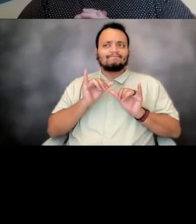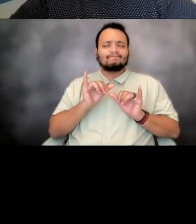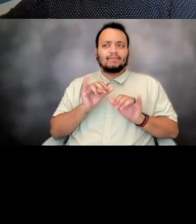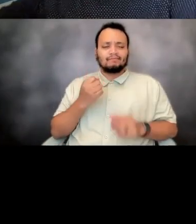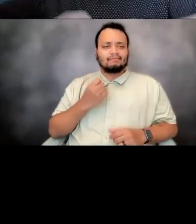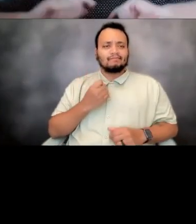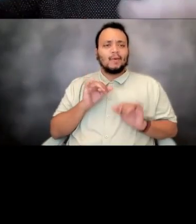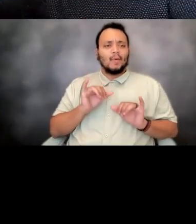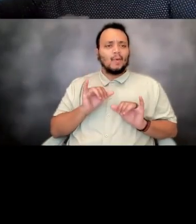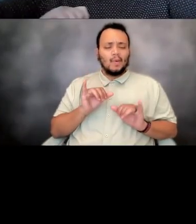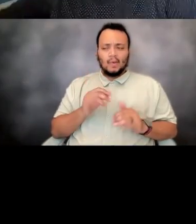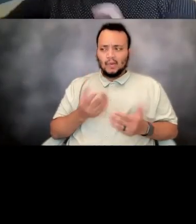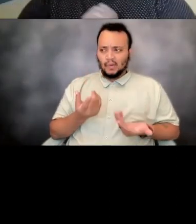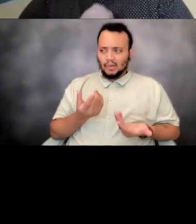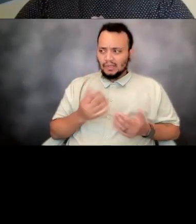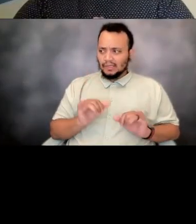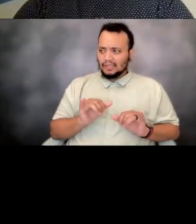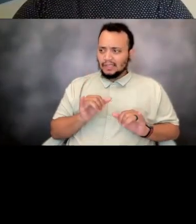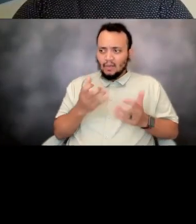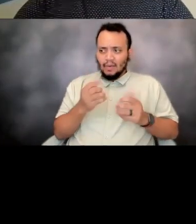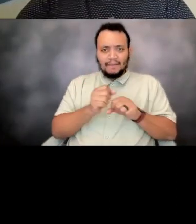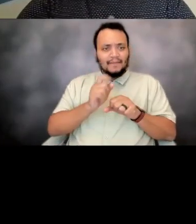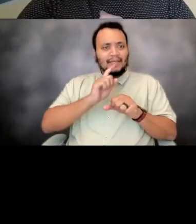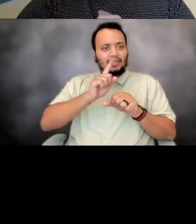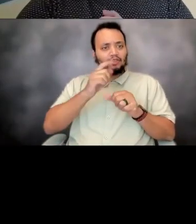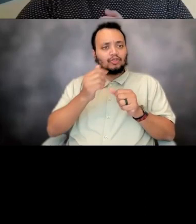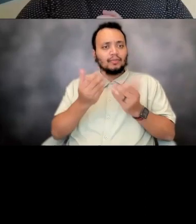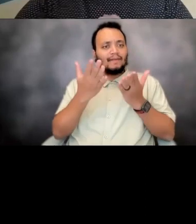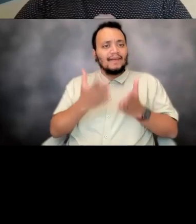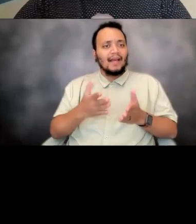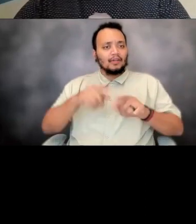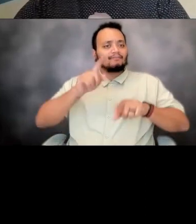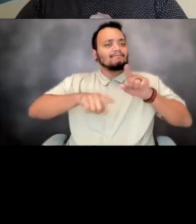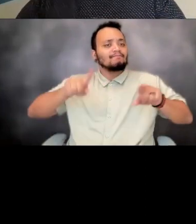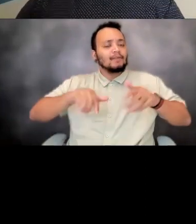you know, you wanna make sure that you're really specific about who you wanna talk to